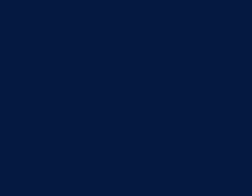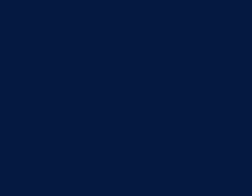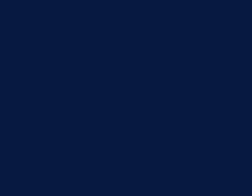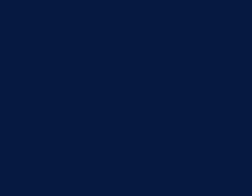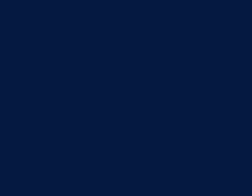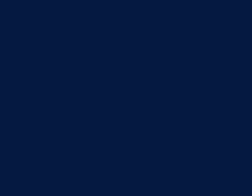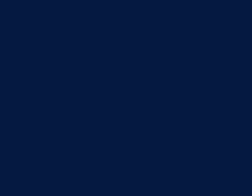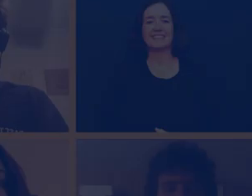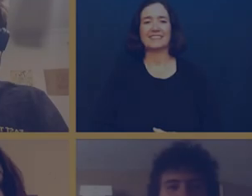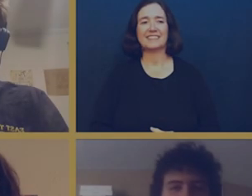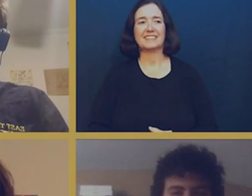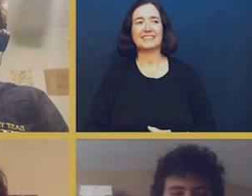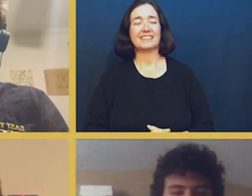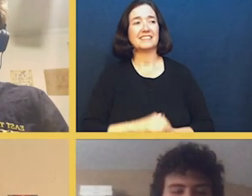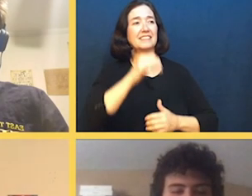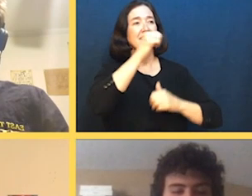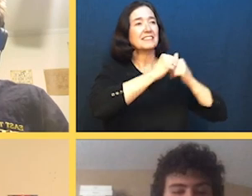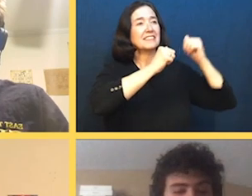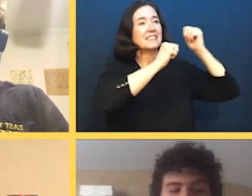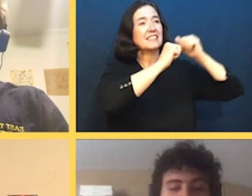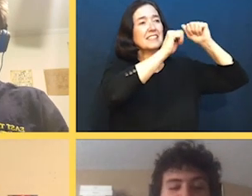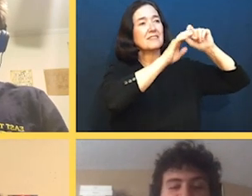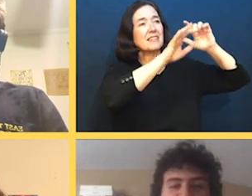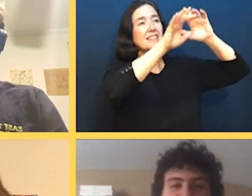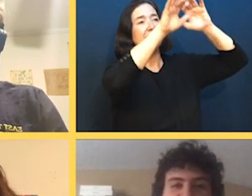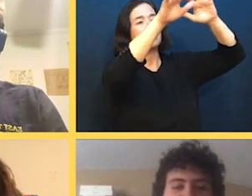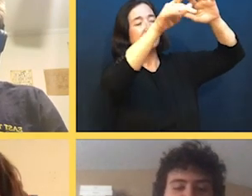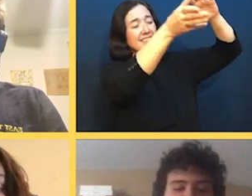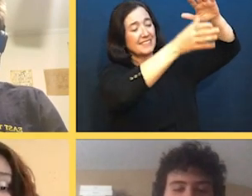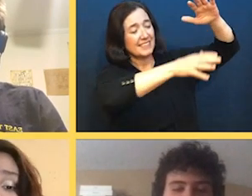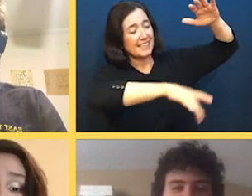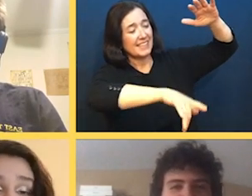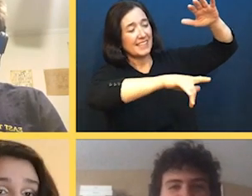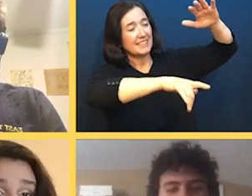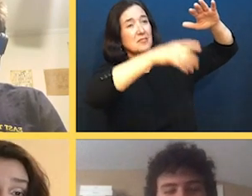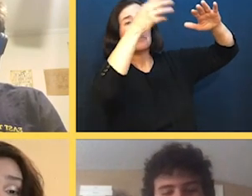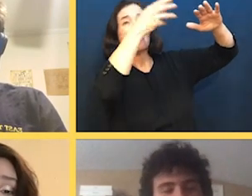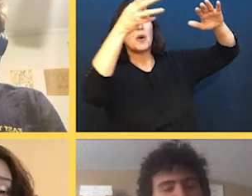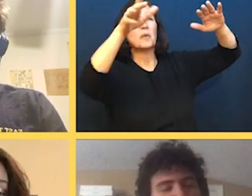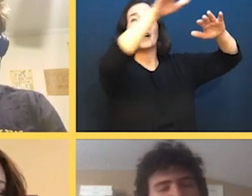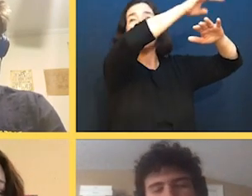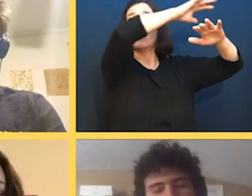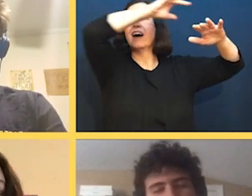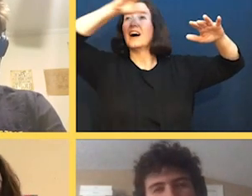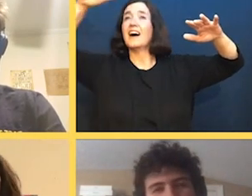[SINGING] In the Shadow of the mountains, Under the Skies of blue,